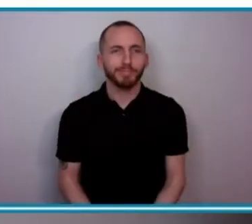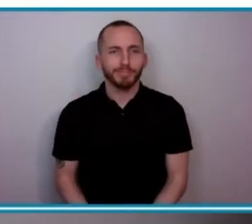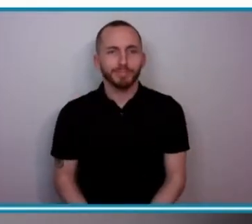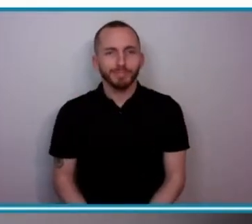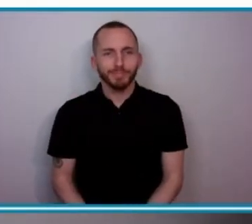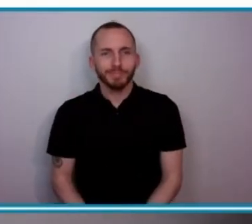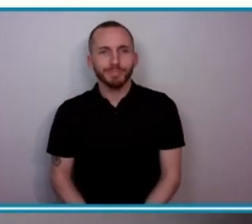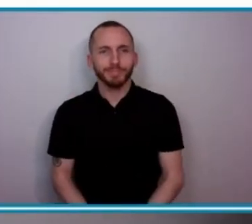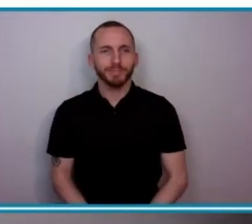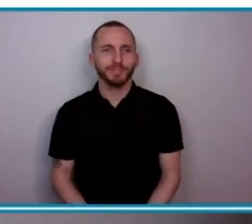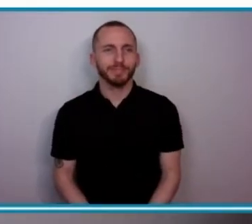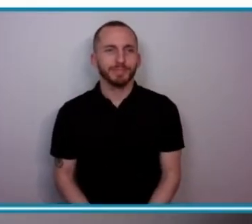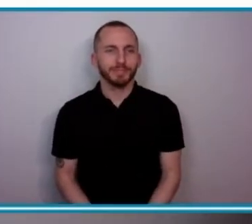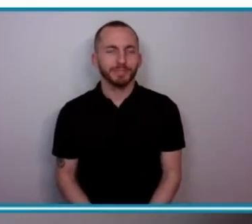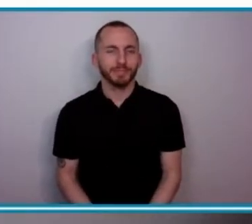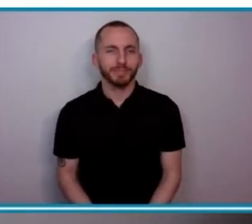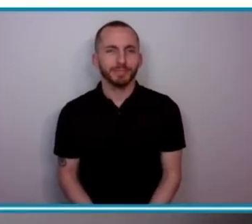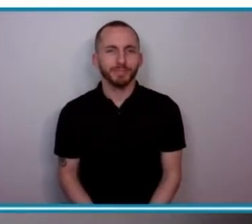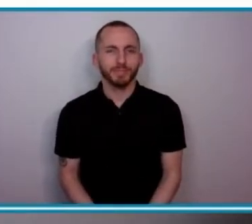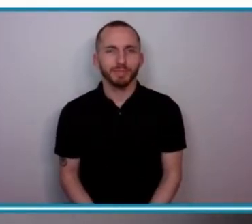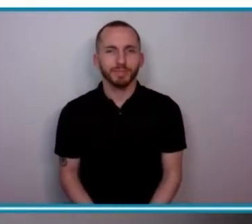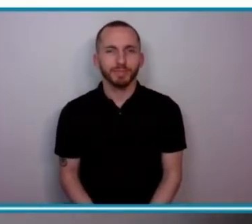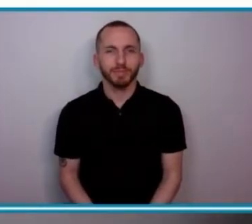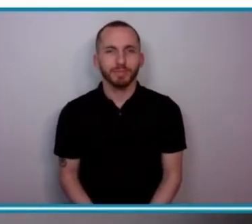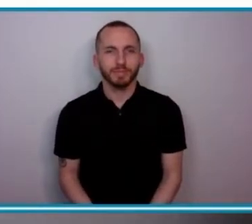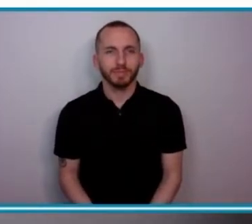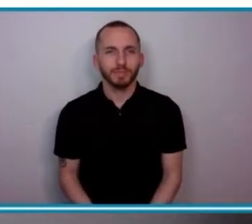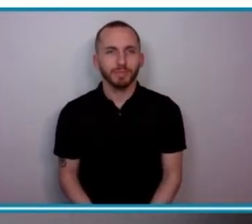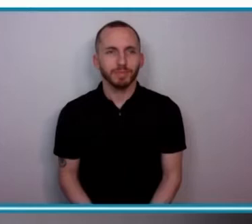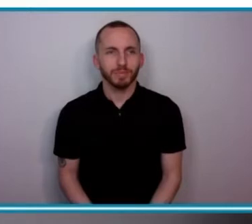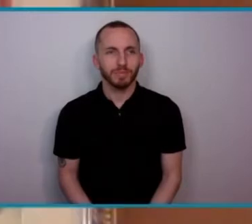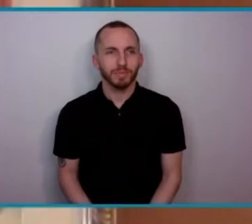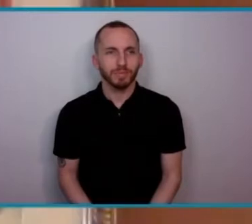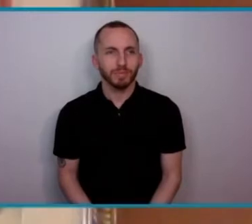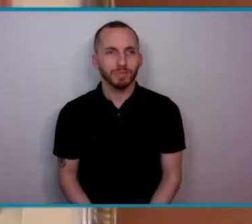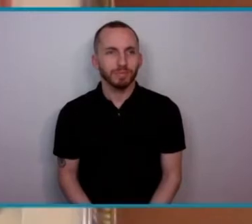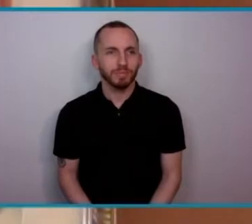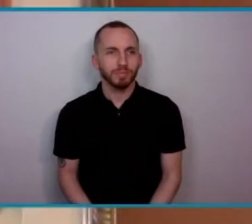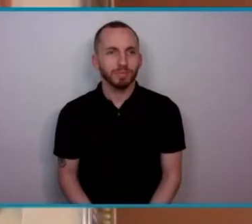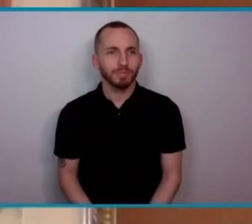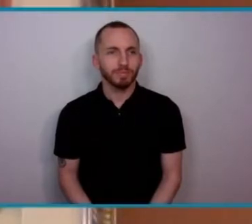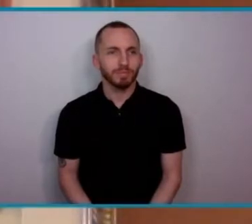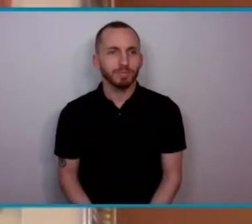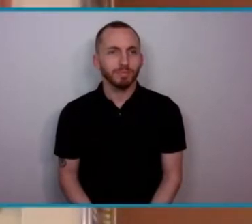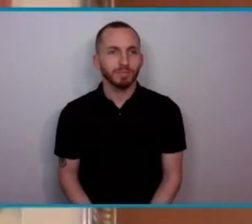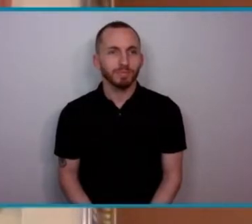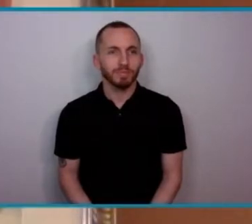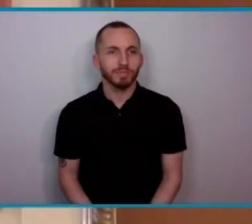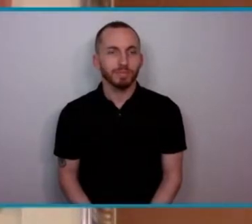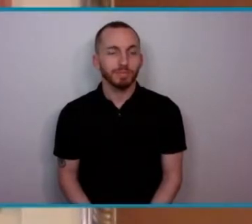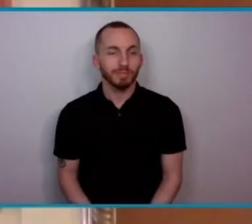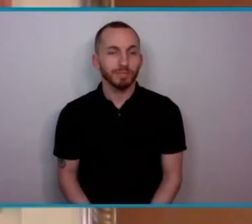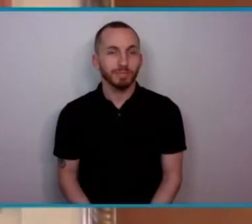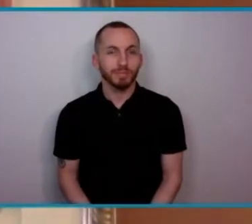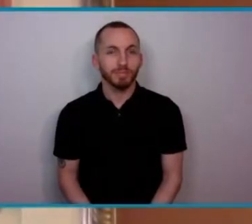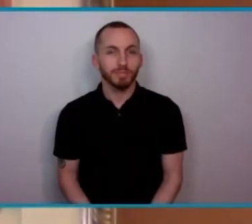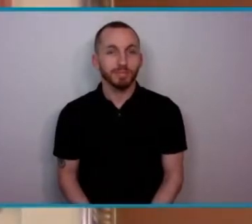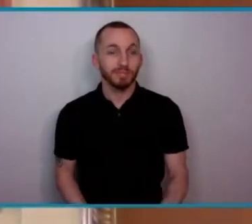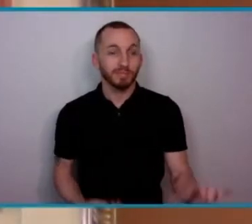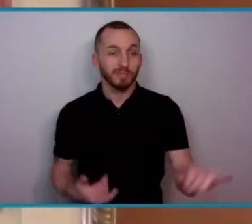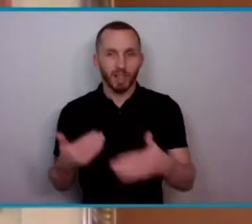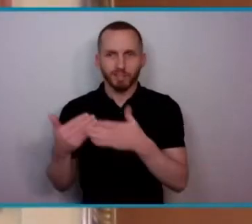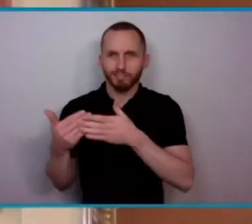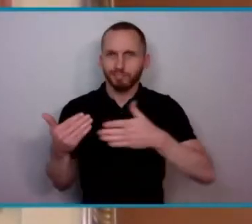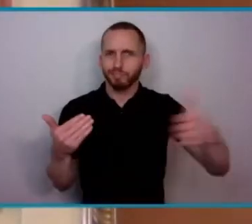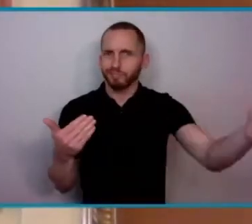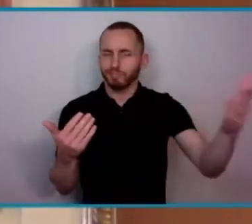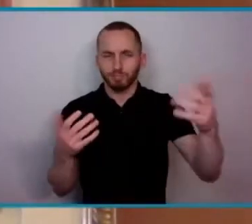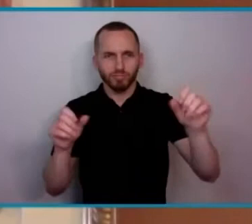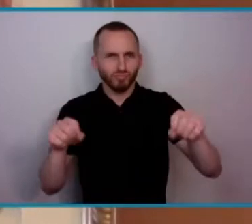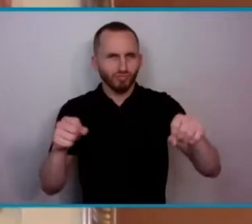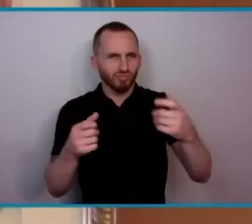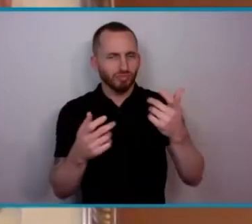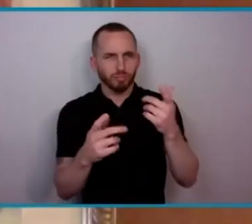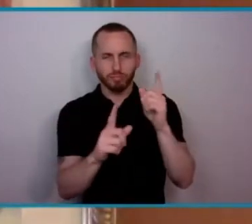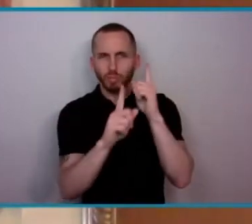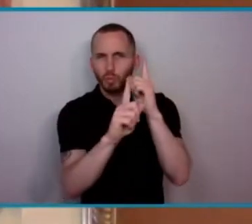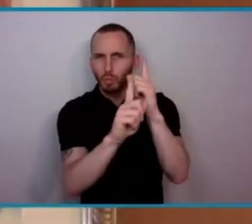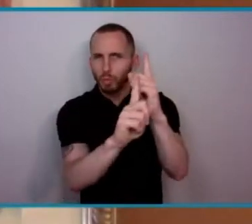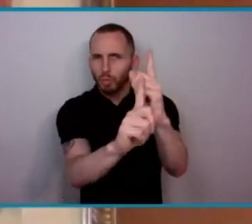I think the implications for this study are really aspirational and I would frame it as